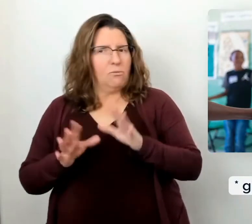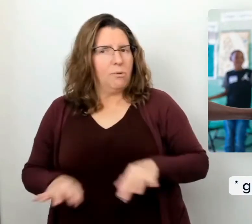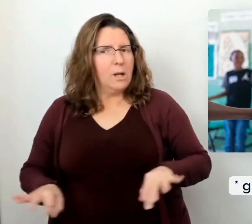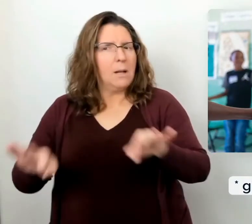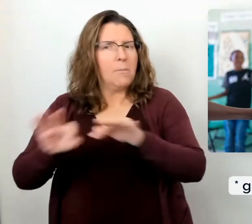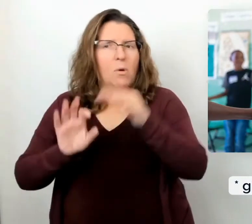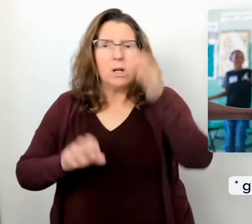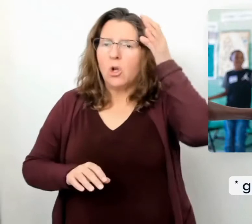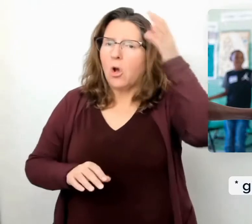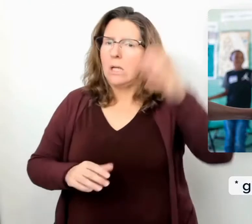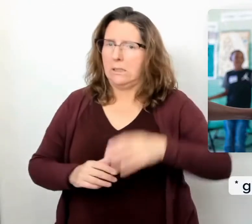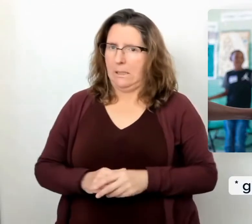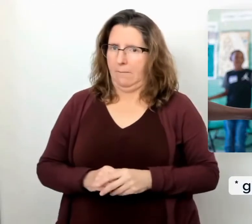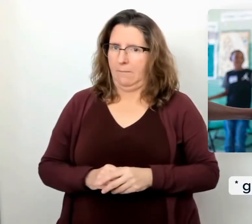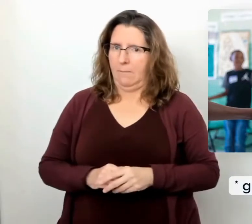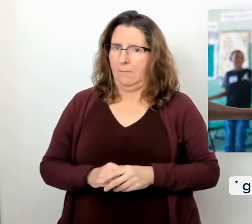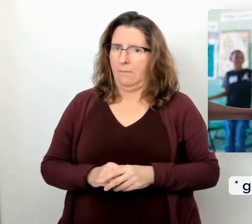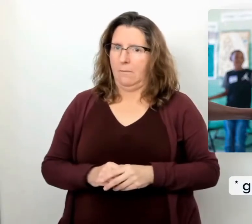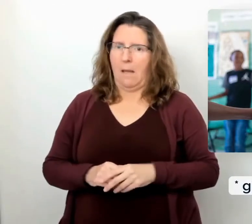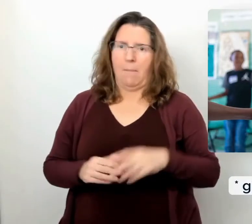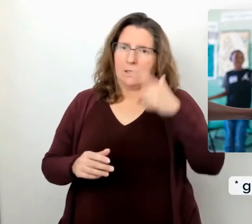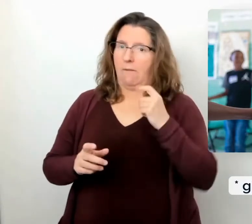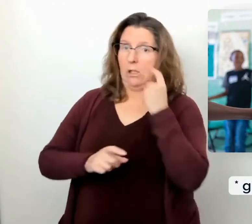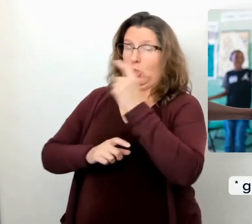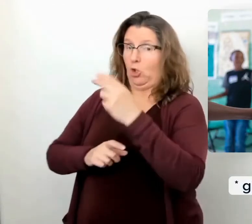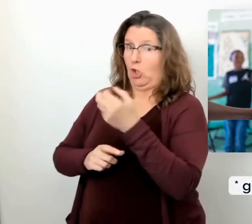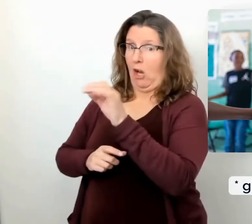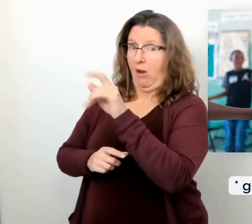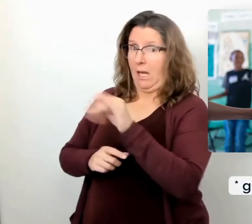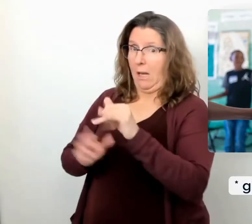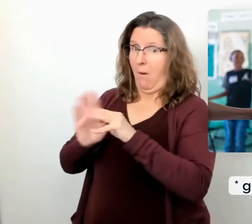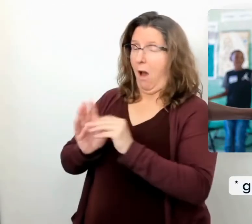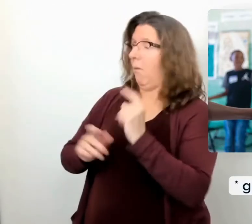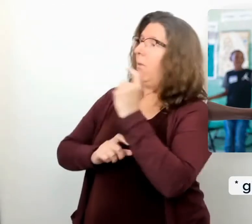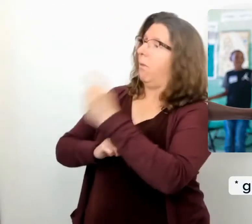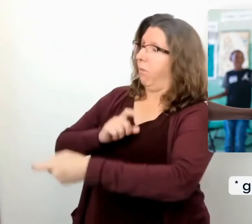and they could shoulder some of the load by doing these tasks. Acts of reciprocity are empowering.